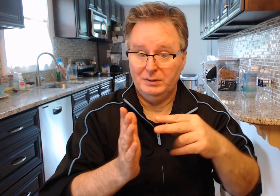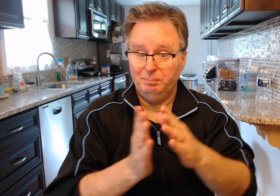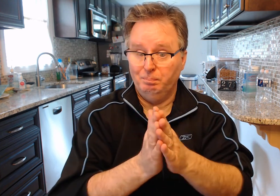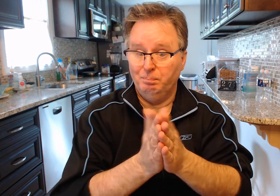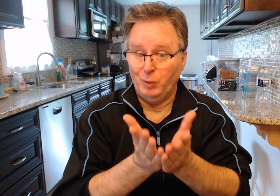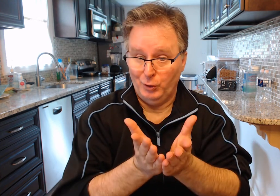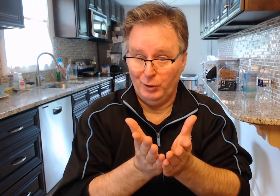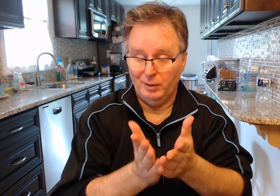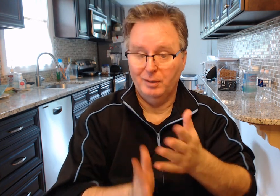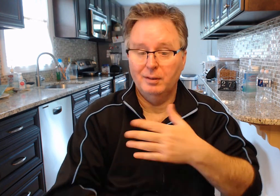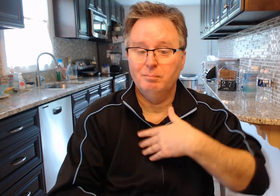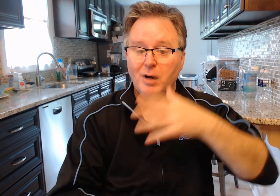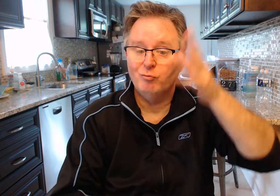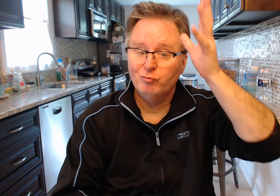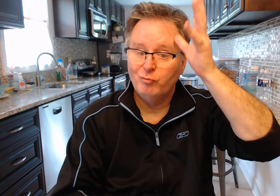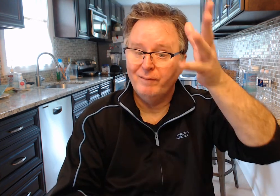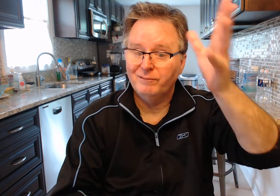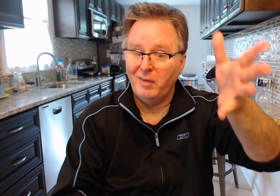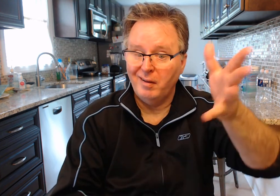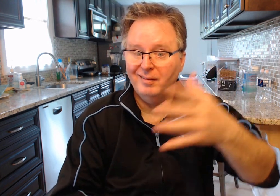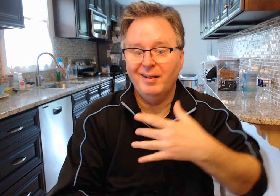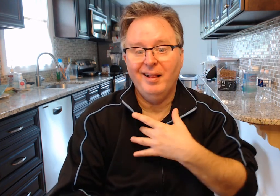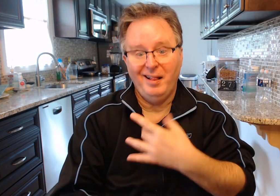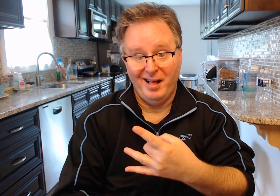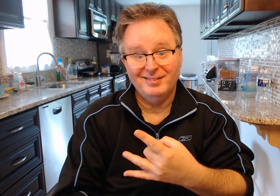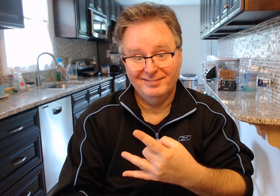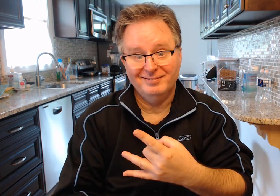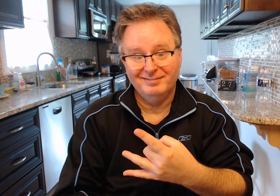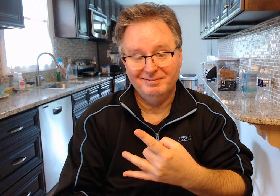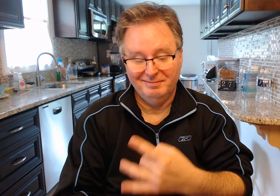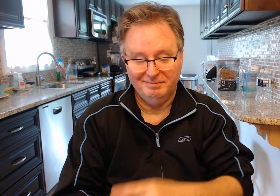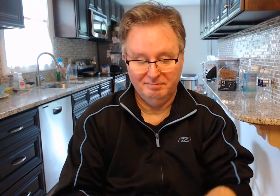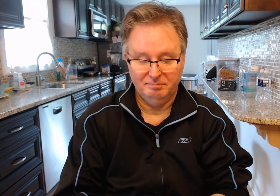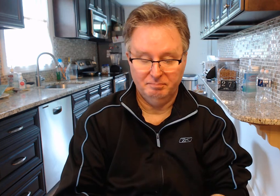READING BOOK, MY GRANDFATHER LIKE. English: My grand father like reading a book.